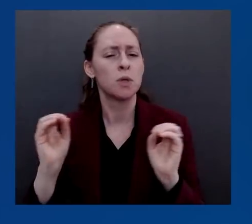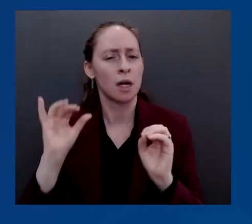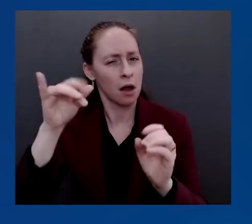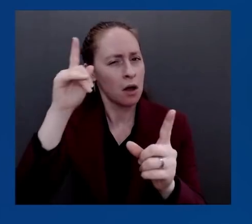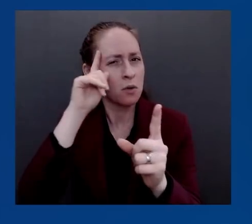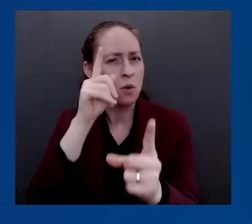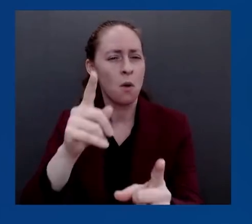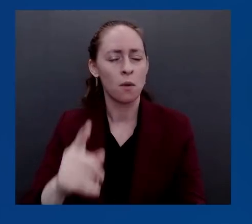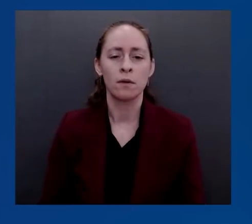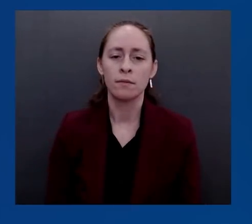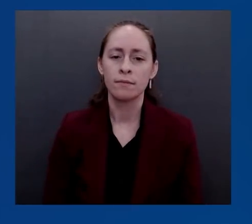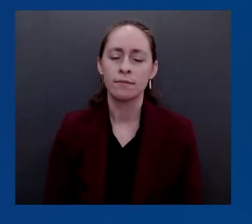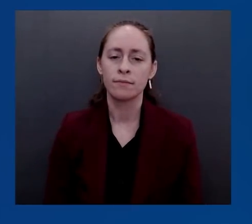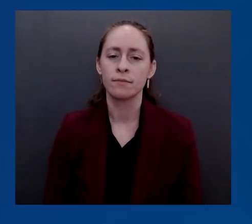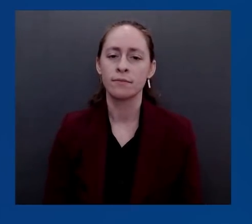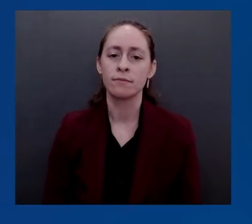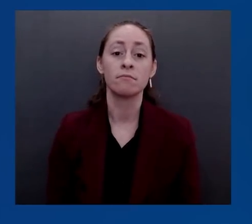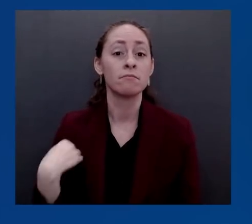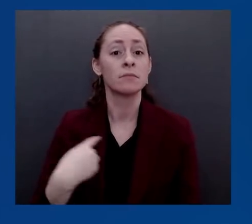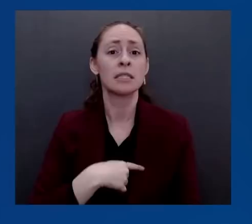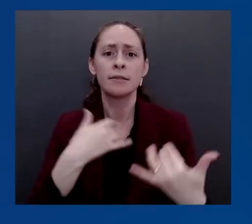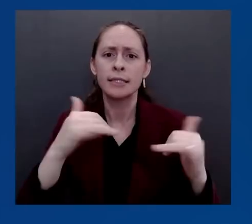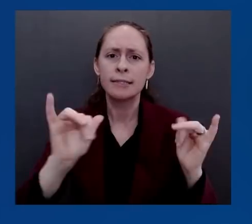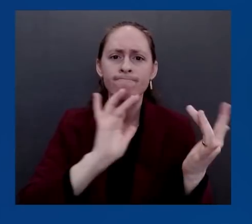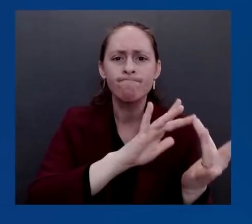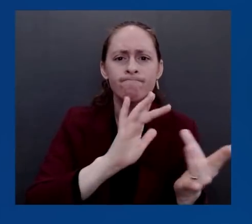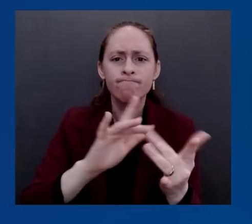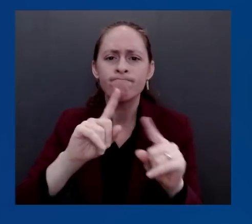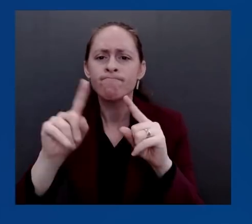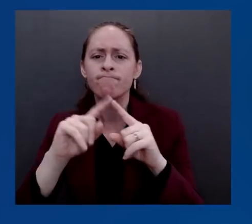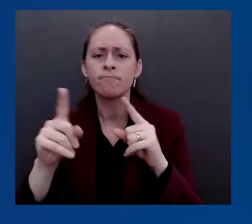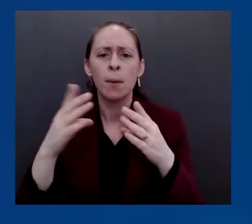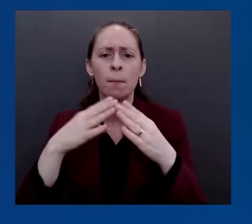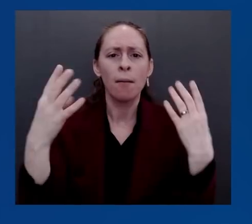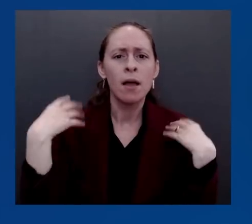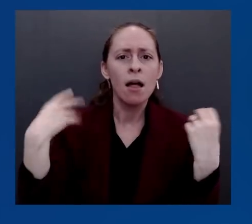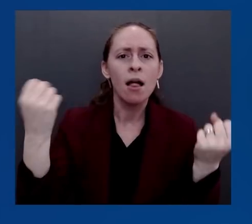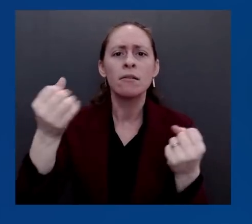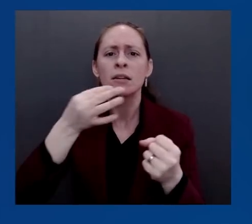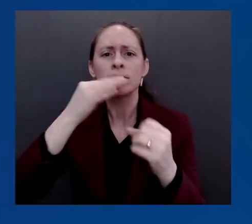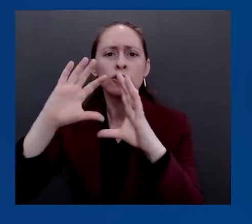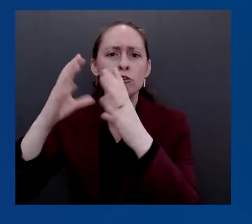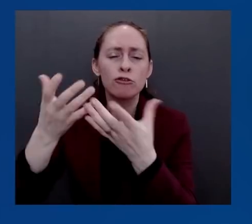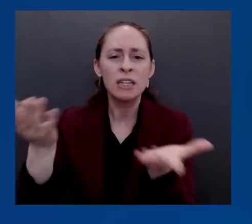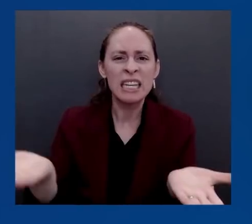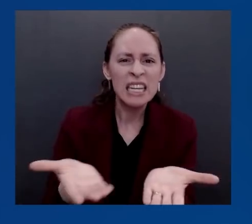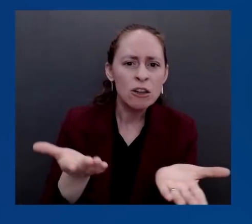inside and outside of government to get their input. We're working very closely with state and local leaders,